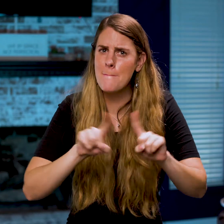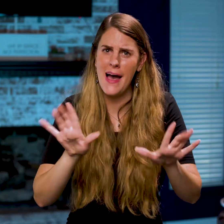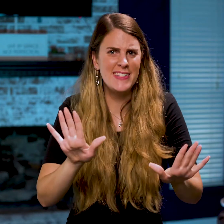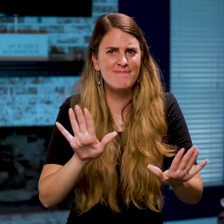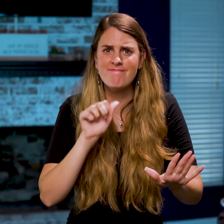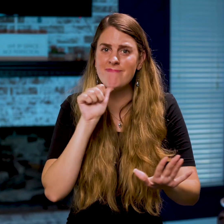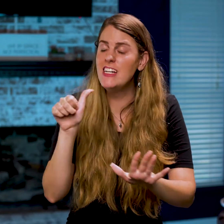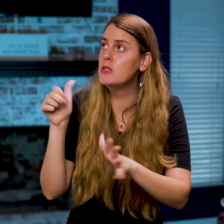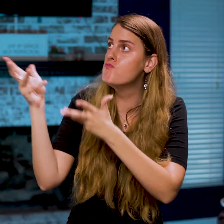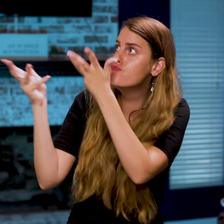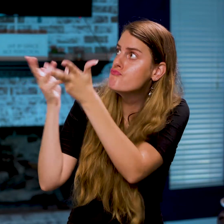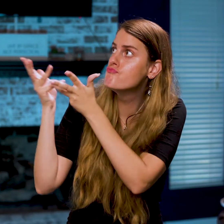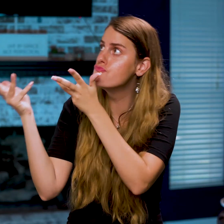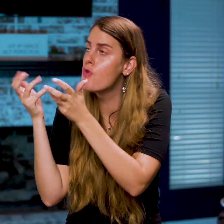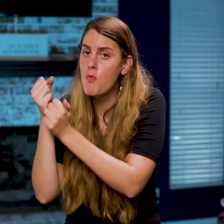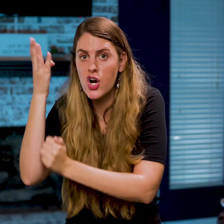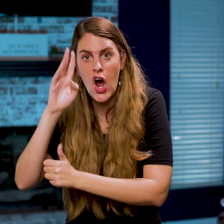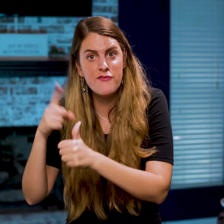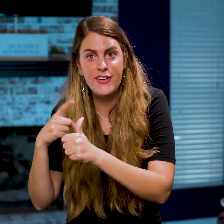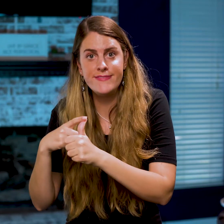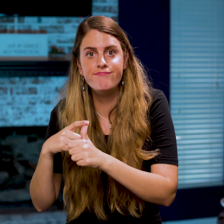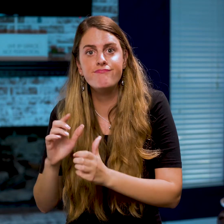but doesn’t consult God first.